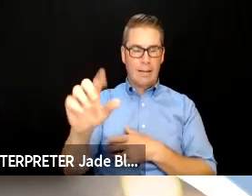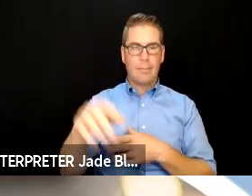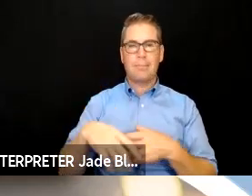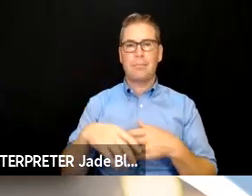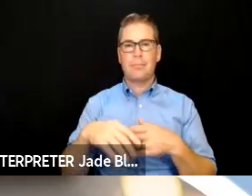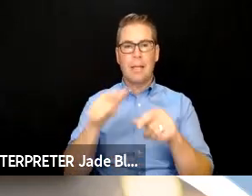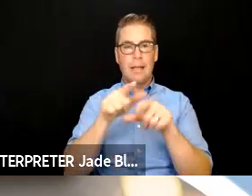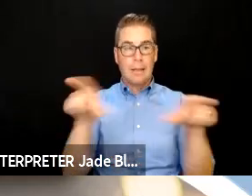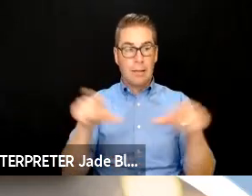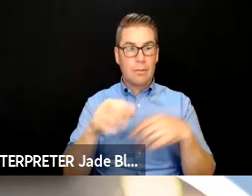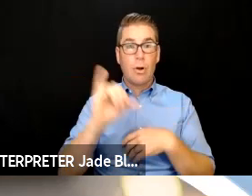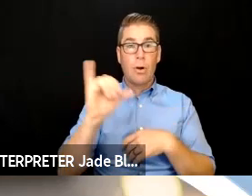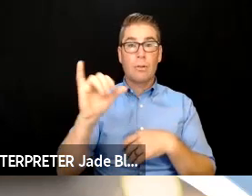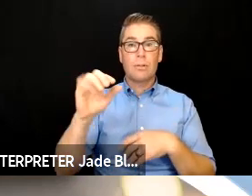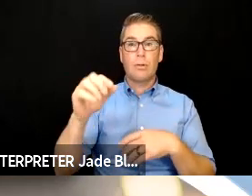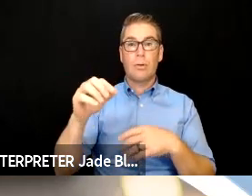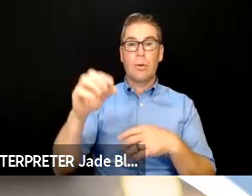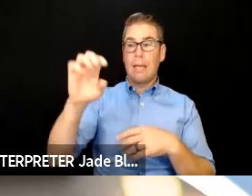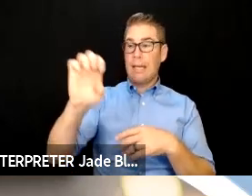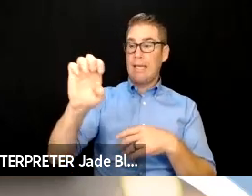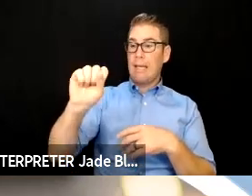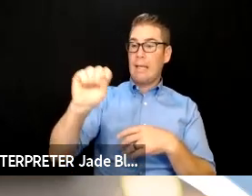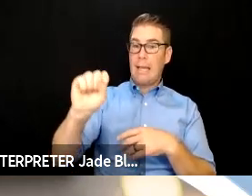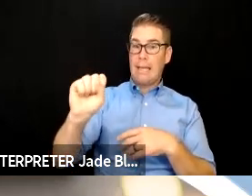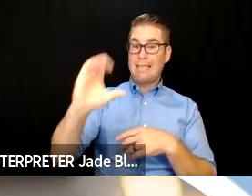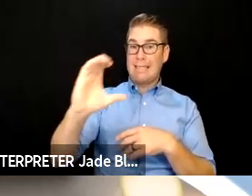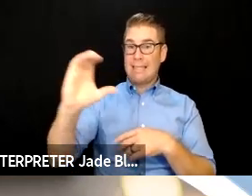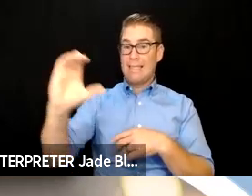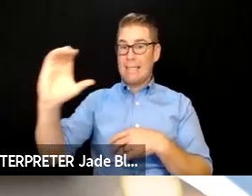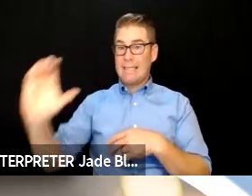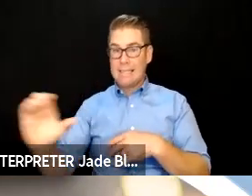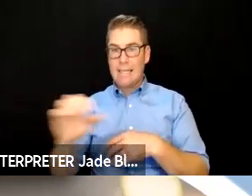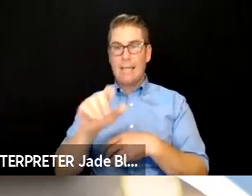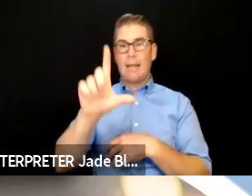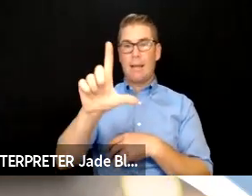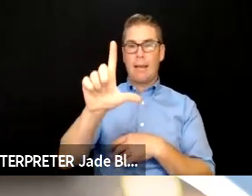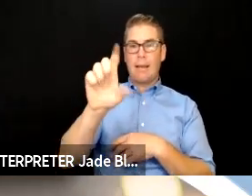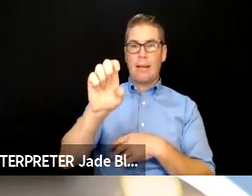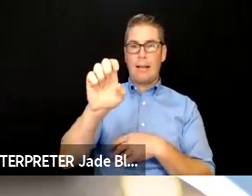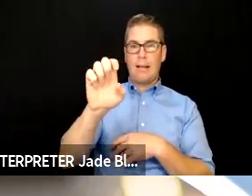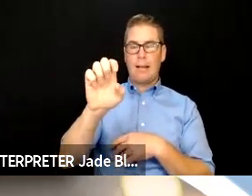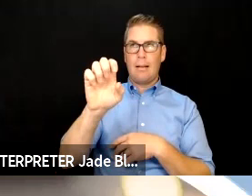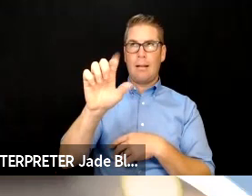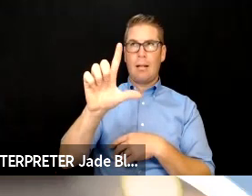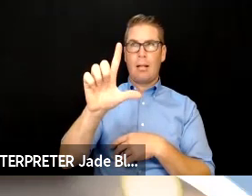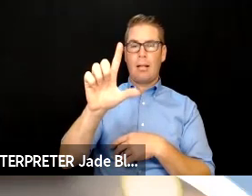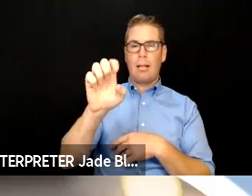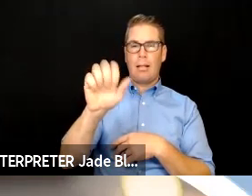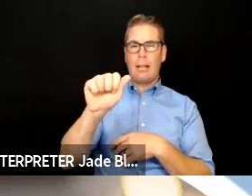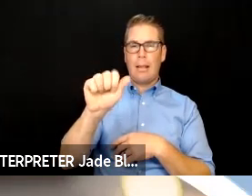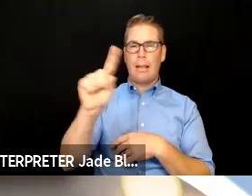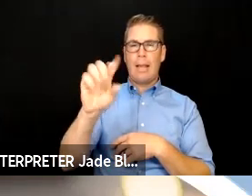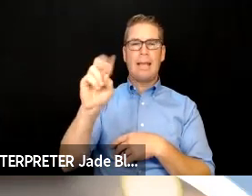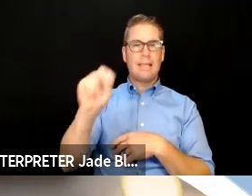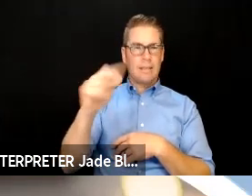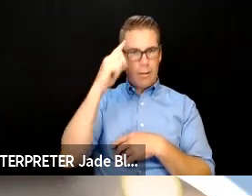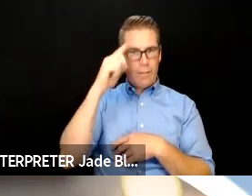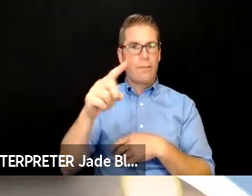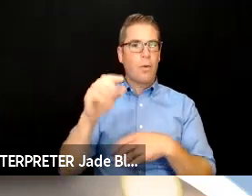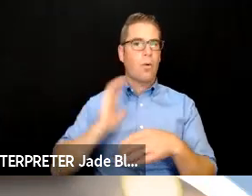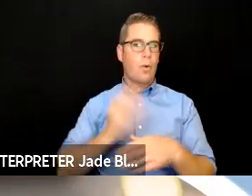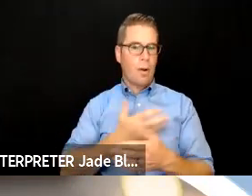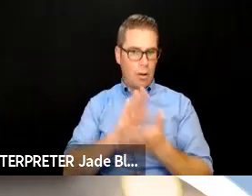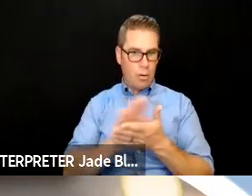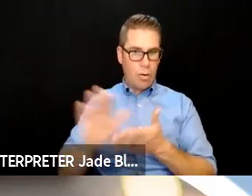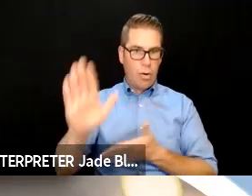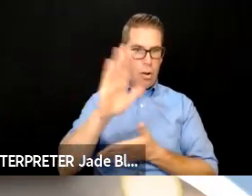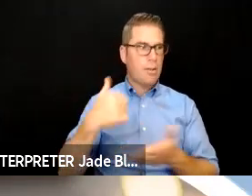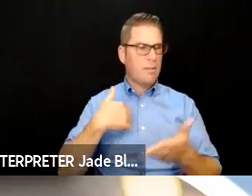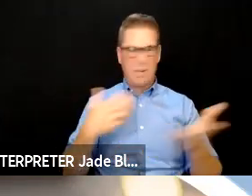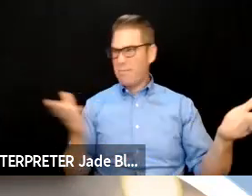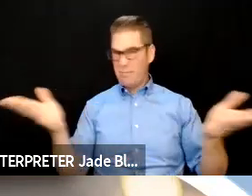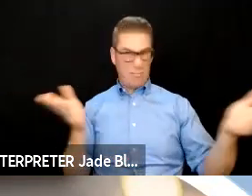Sally Potter: OCR liaison for our college. And so if you know anybody has any questions about anything beyond, you know, going into the semester going into